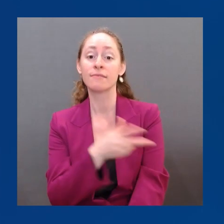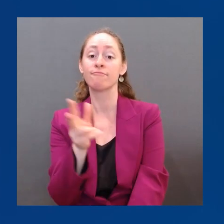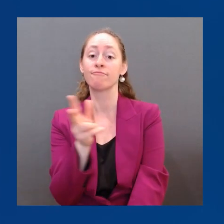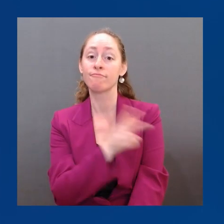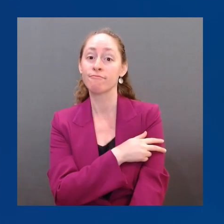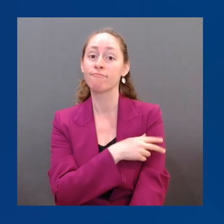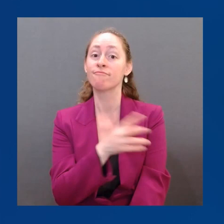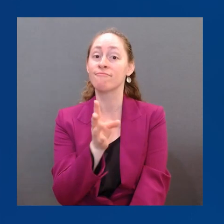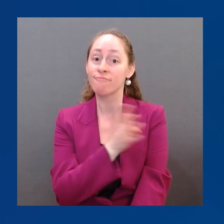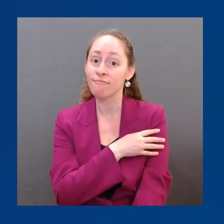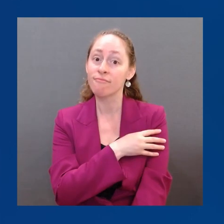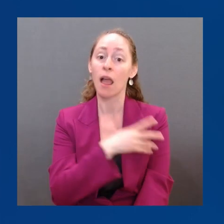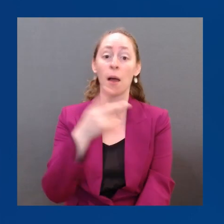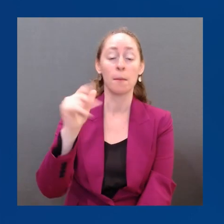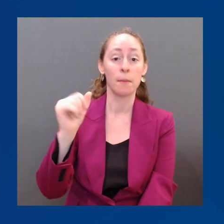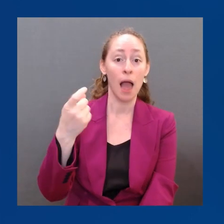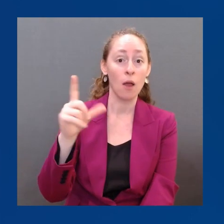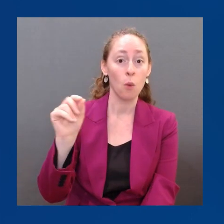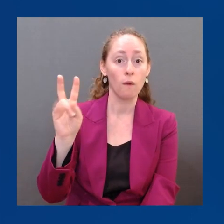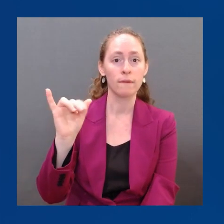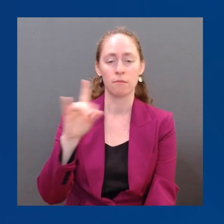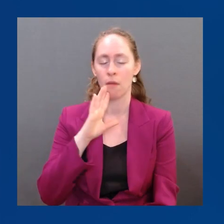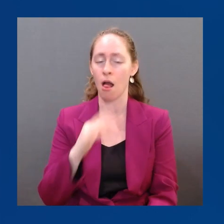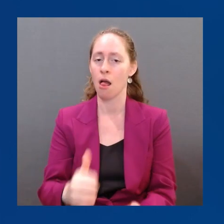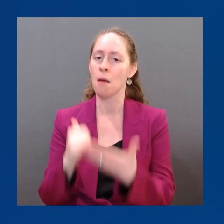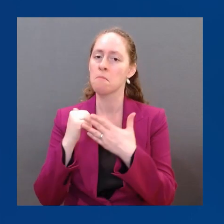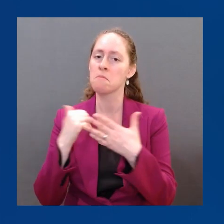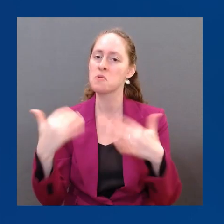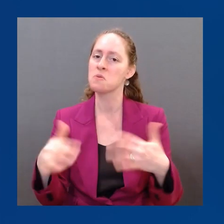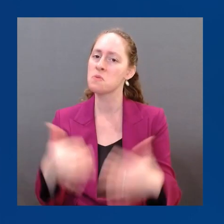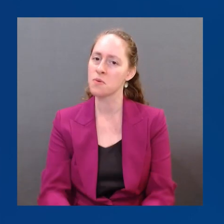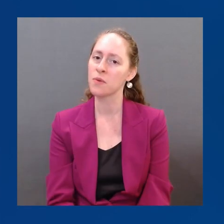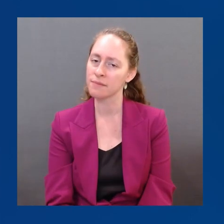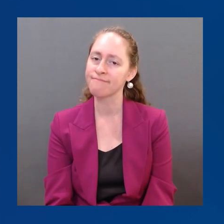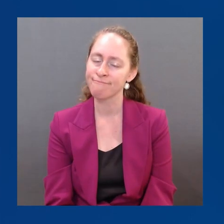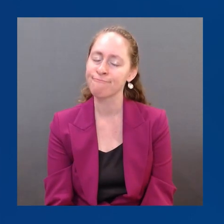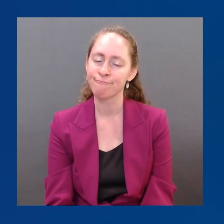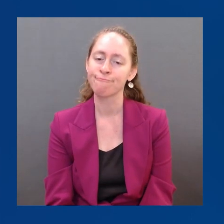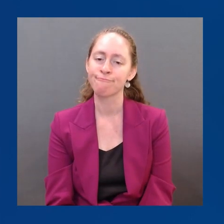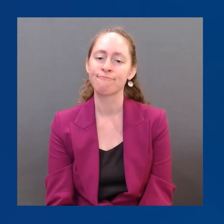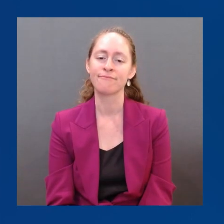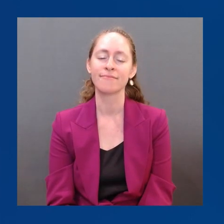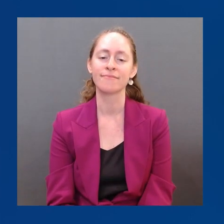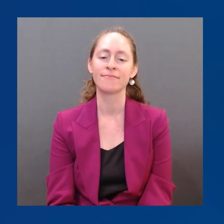Okay. Just a little bit about Congress and where we are with Congress. As you may have heard, we've been spending